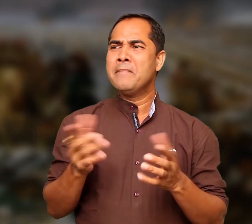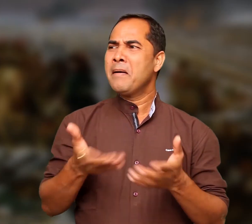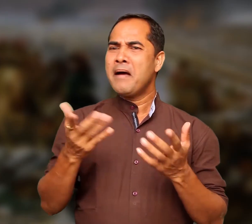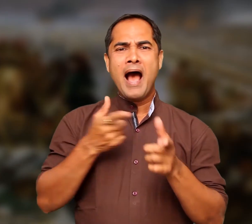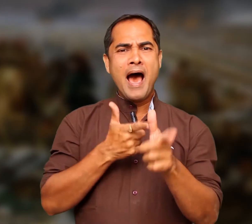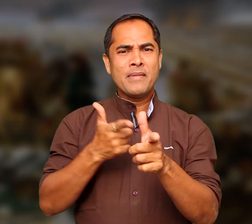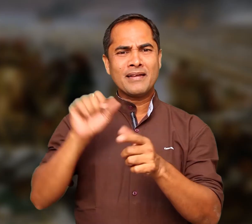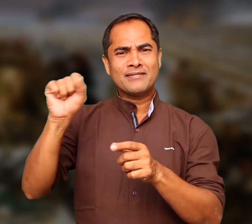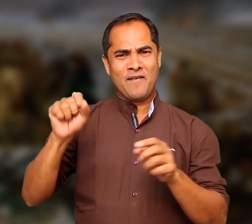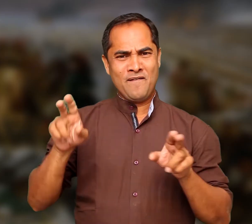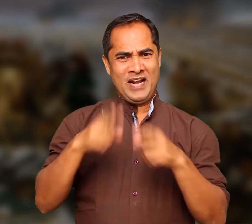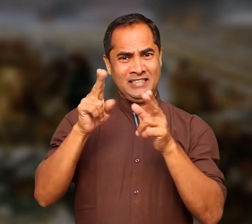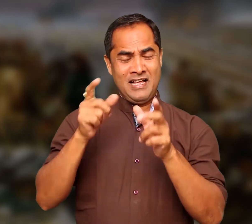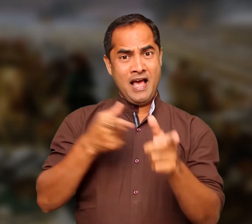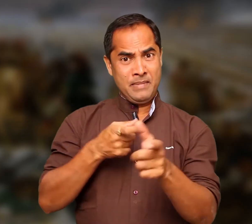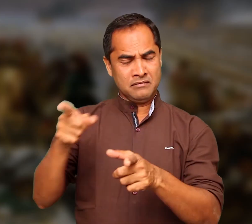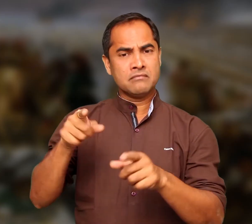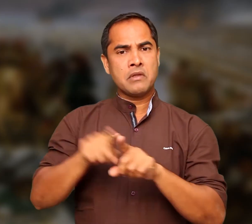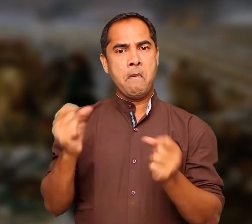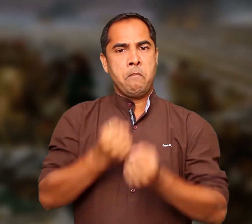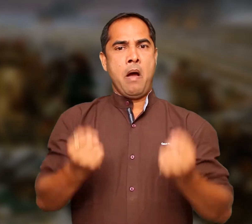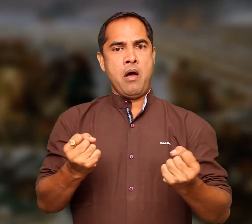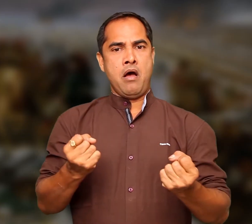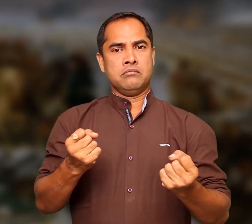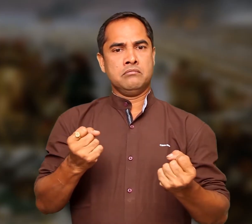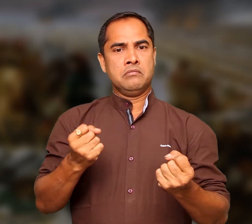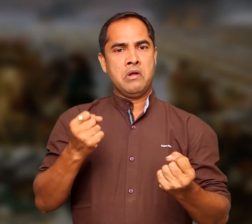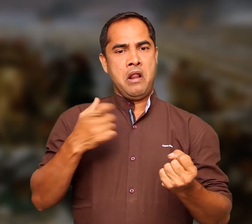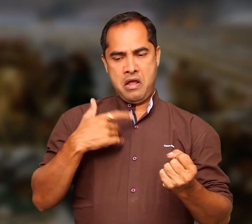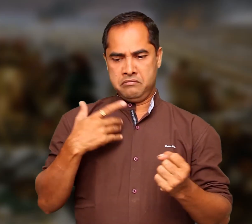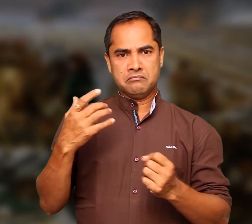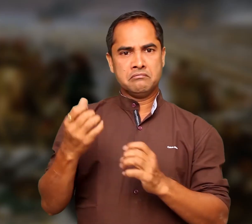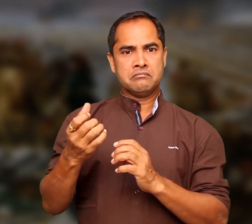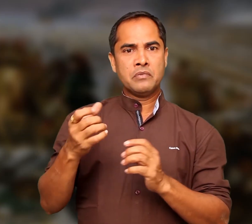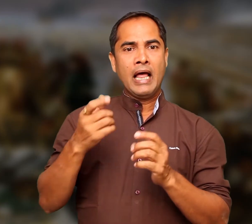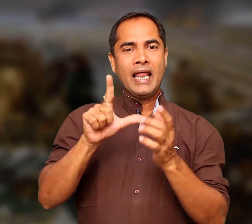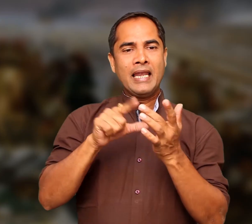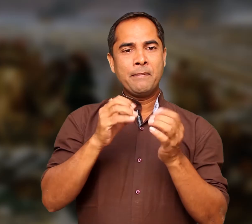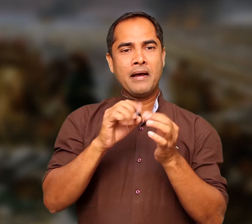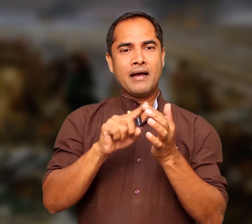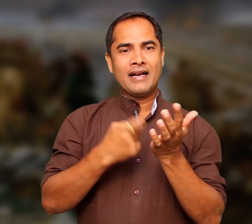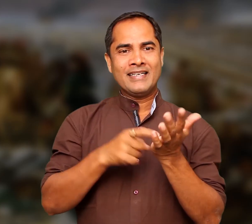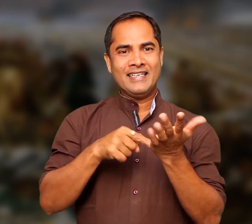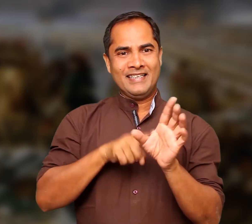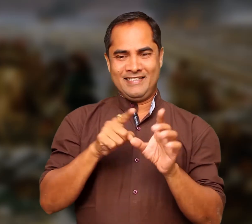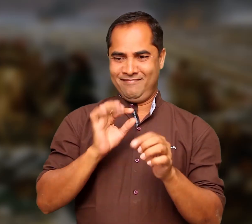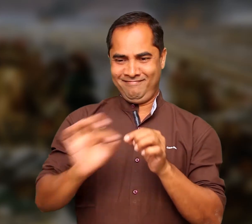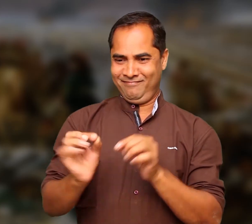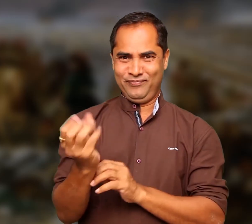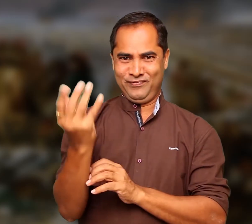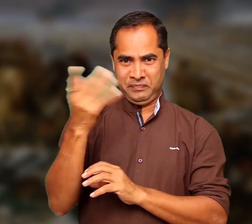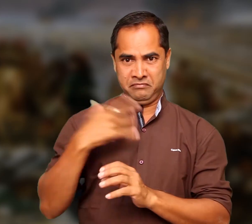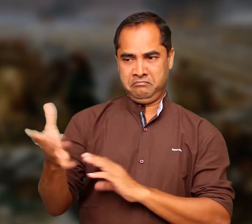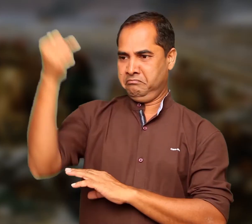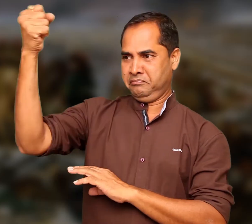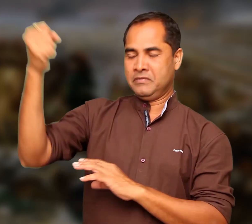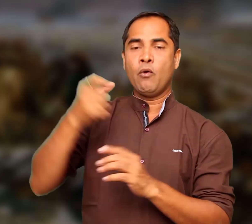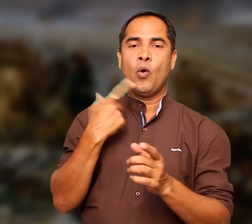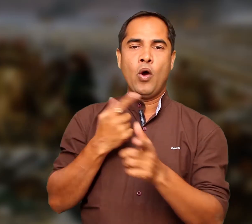seen as torchbearers of Liberty, with the promise of providing freedom, but French